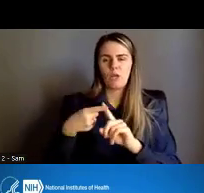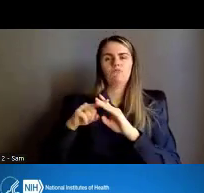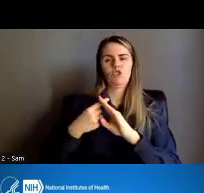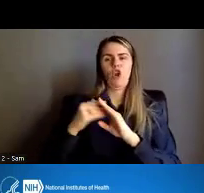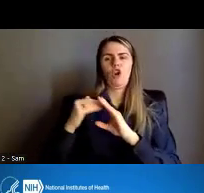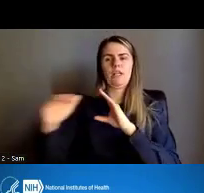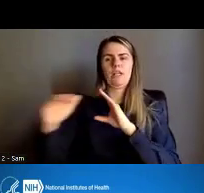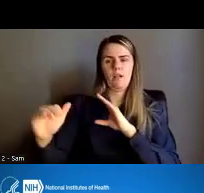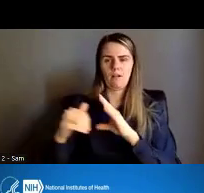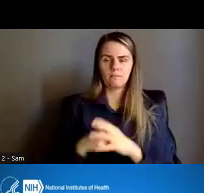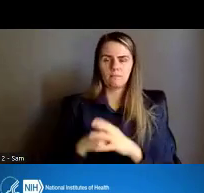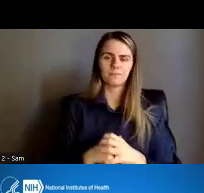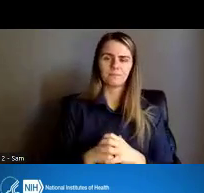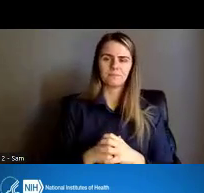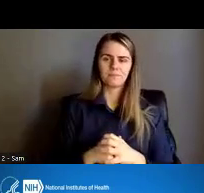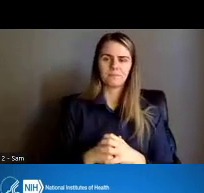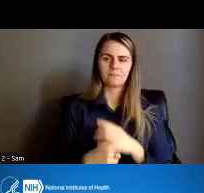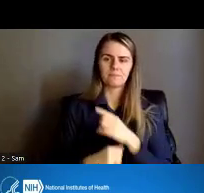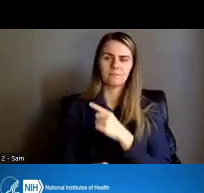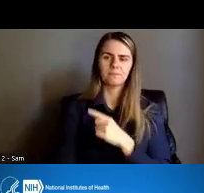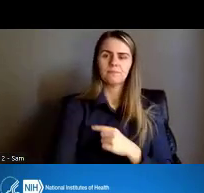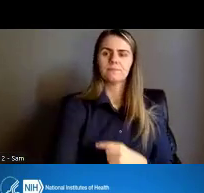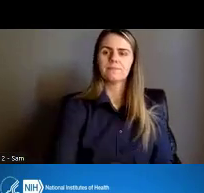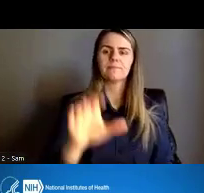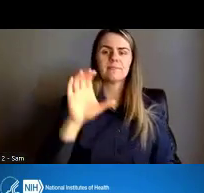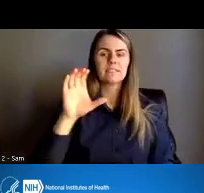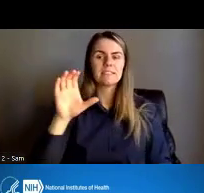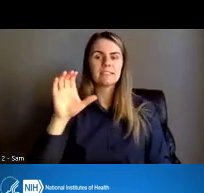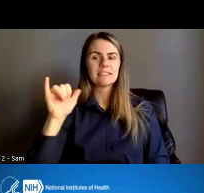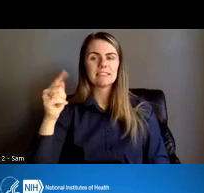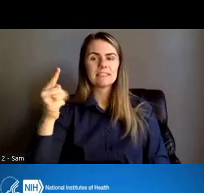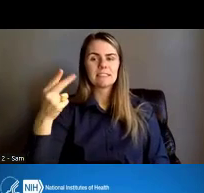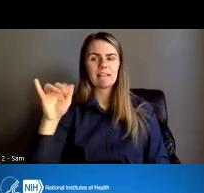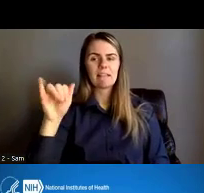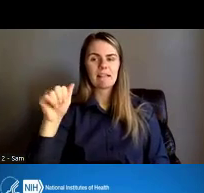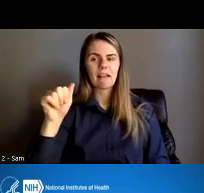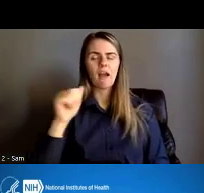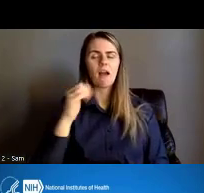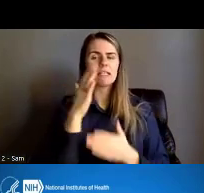So I know there's a couple that are people who are asking for clarification.